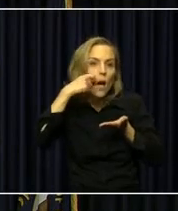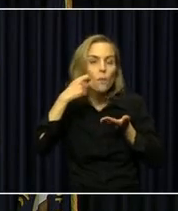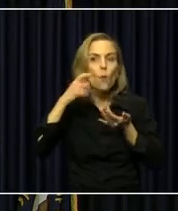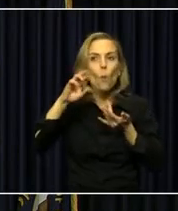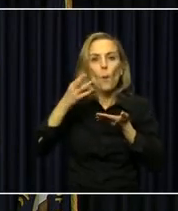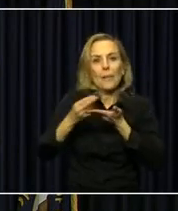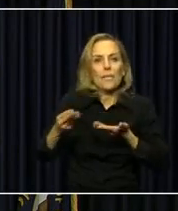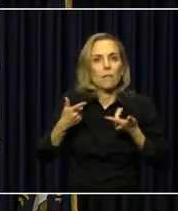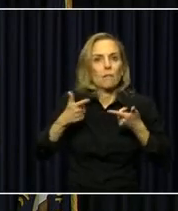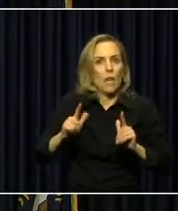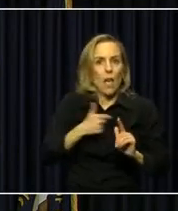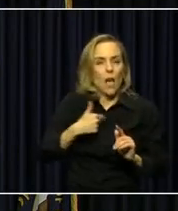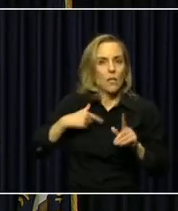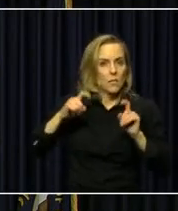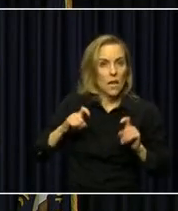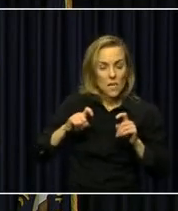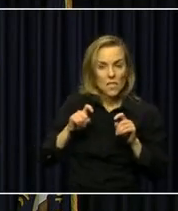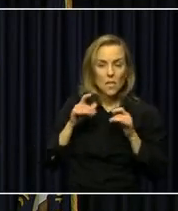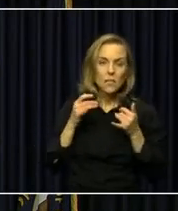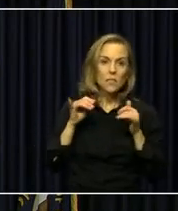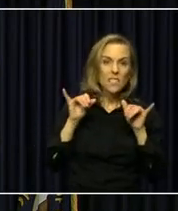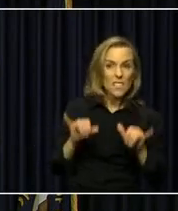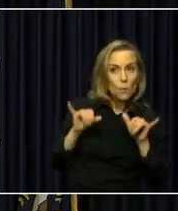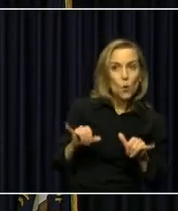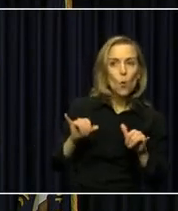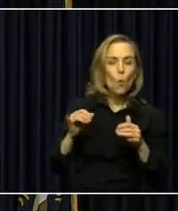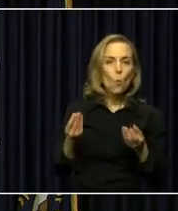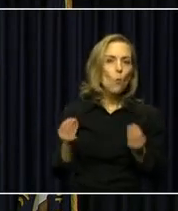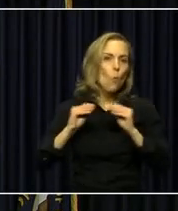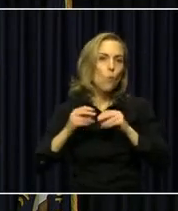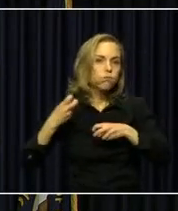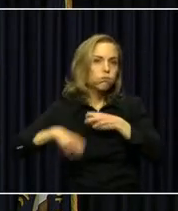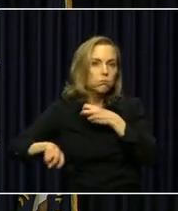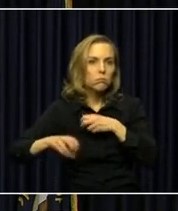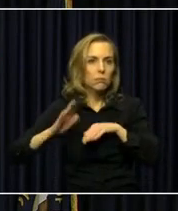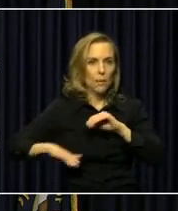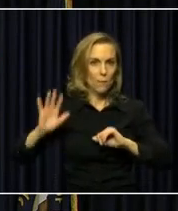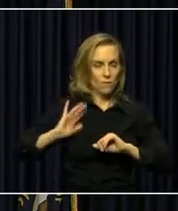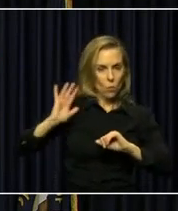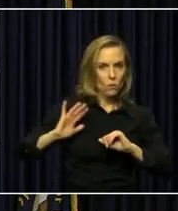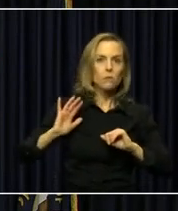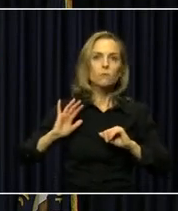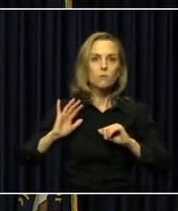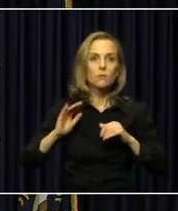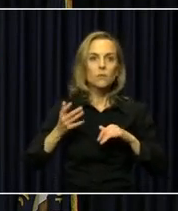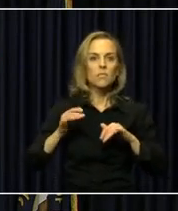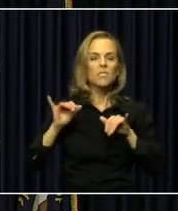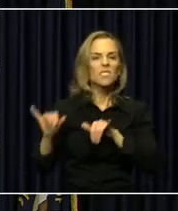NOW, THERE ARE SOME OTHER GROUPS THAT HAVE BEEN ABLE TO DO SOME TESTING THAT SEEM TO HAVE THEM,